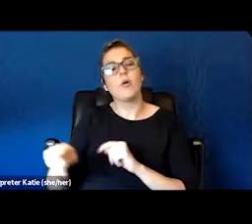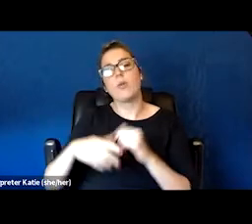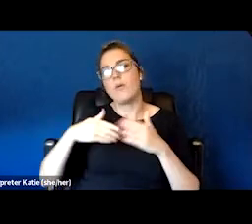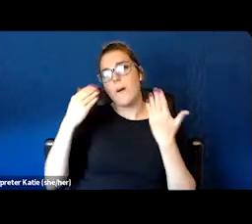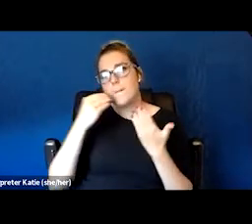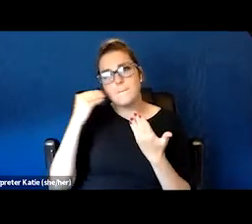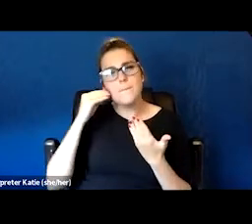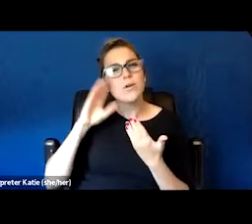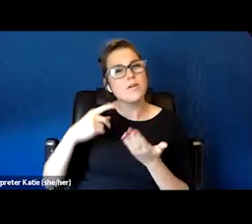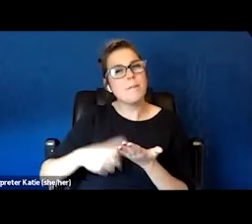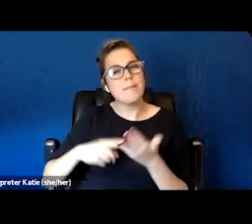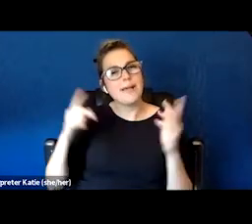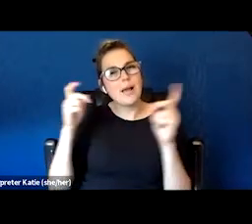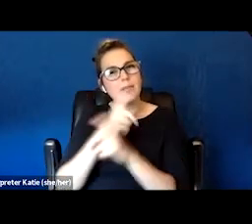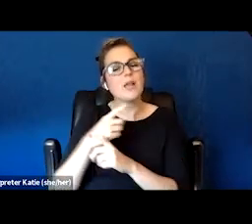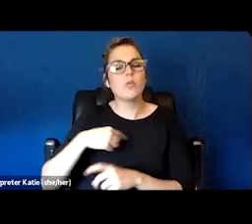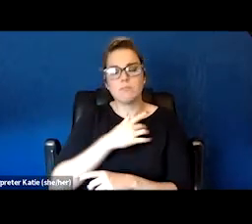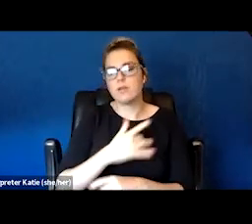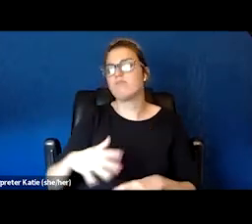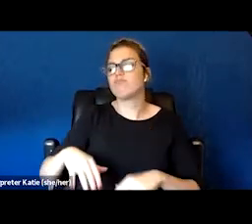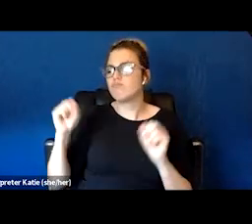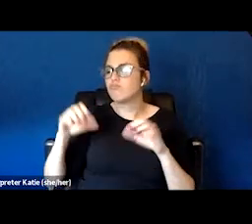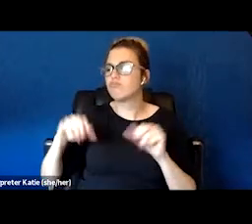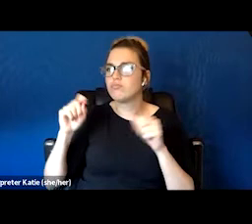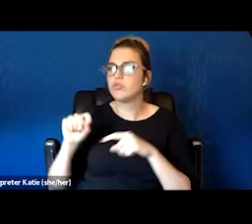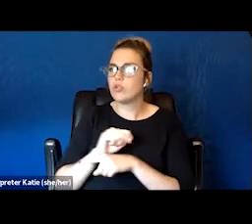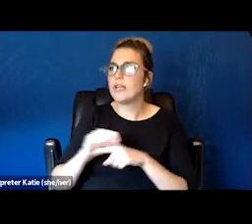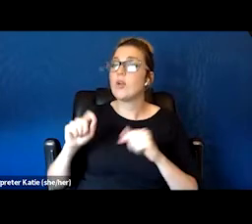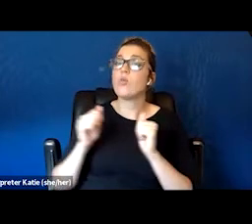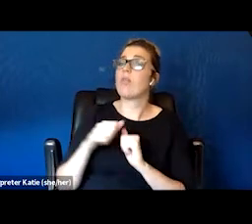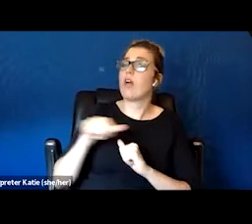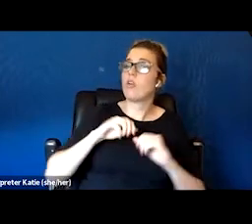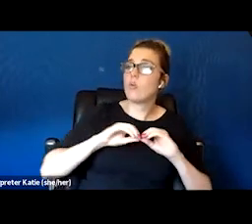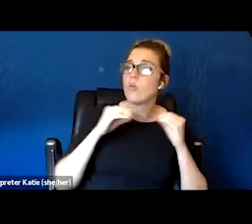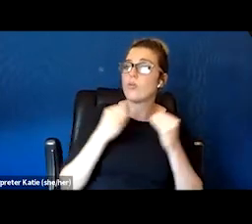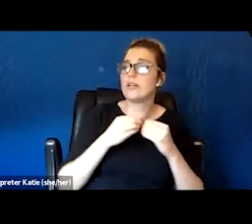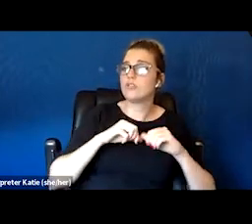So we often do trainings, cross trainings, but we often do trainings to make sure that those providers